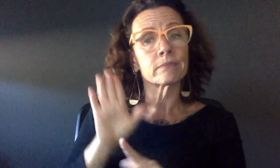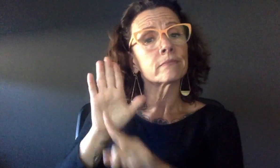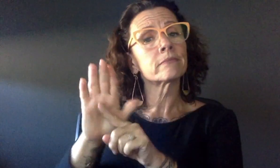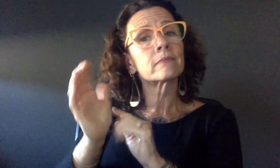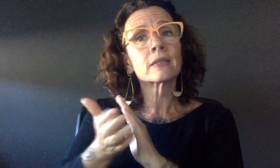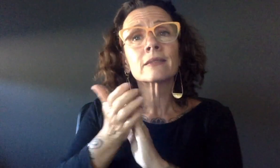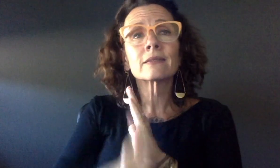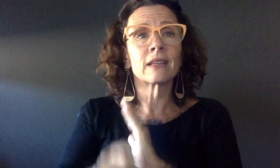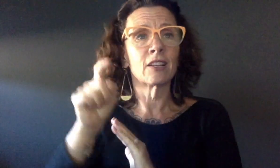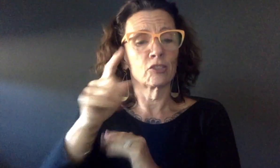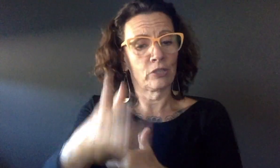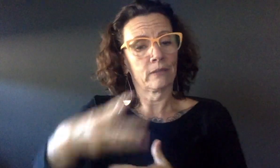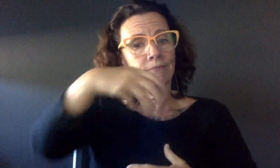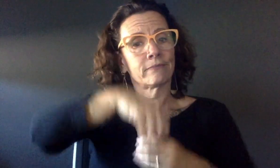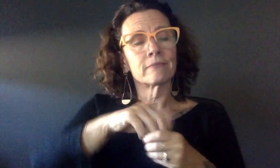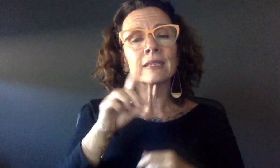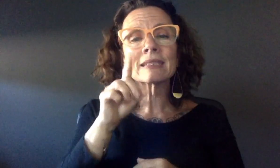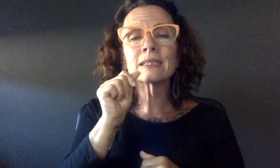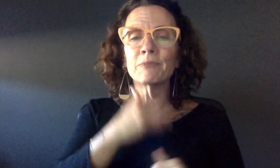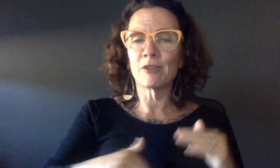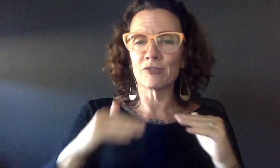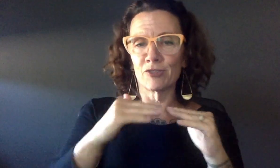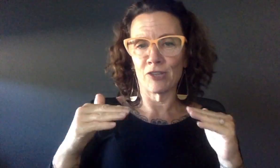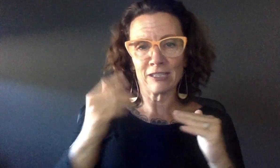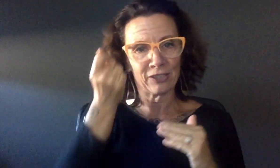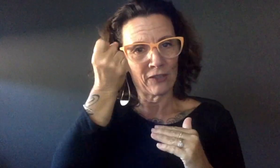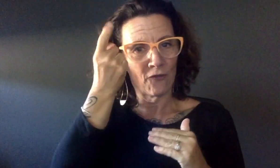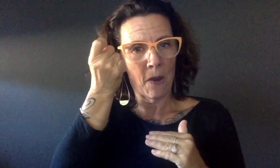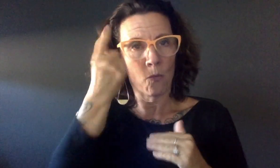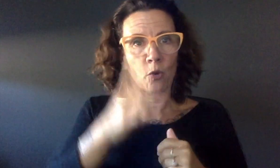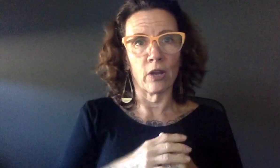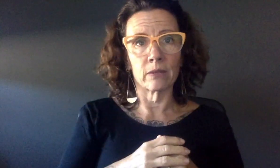Their skills should include a disability justice framework,